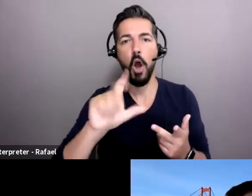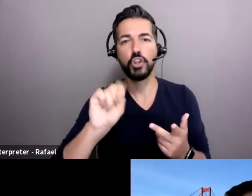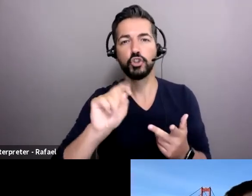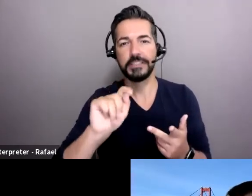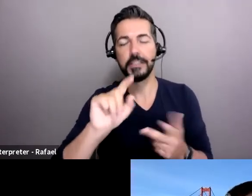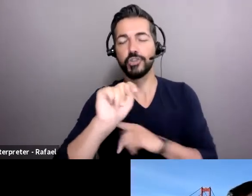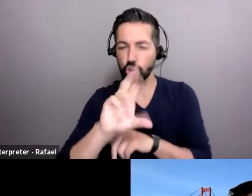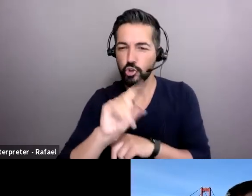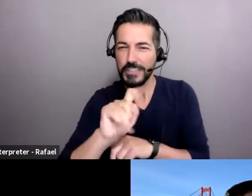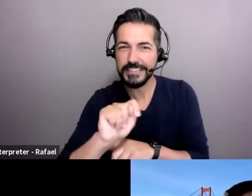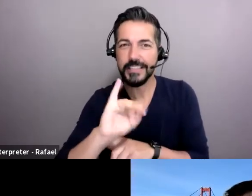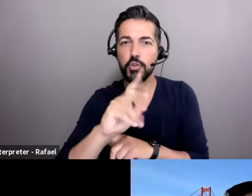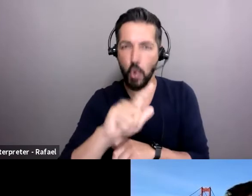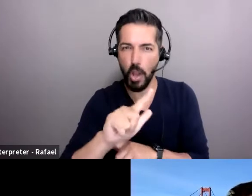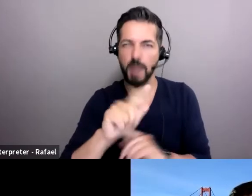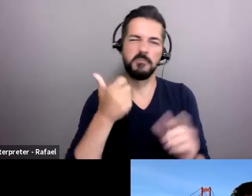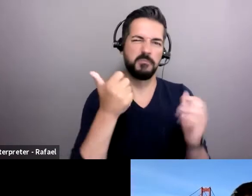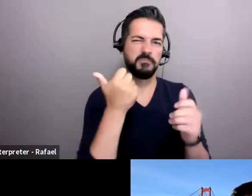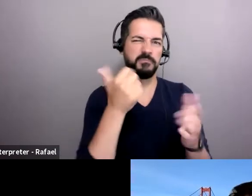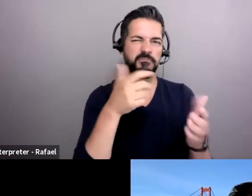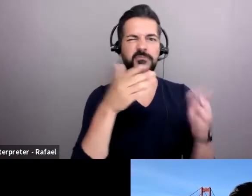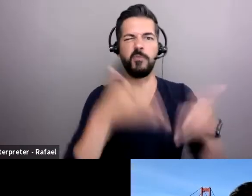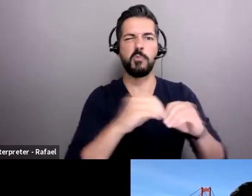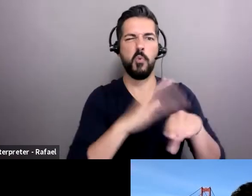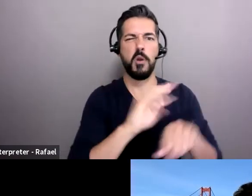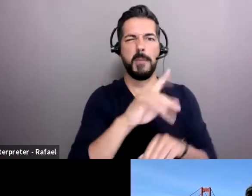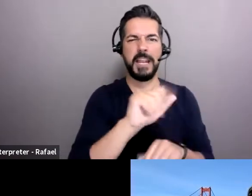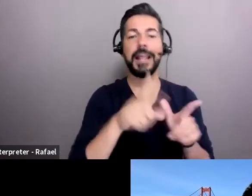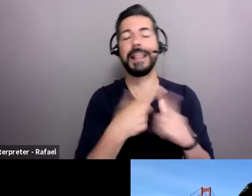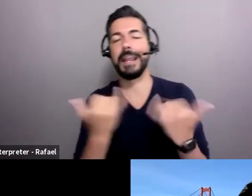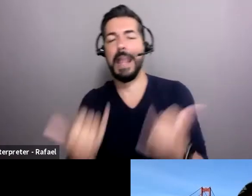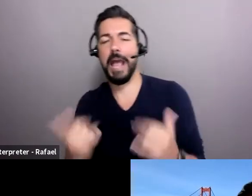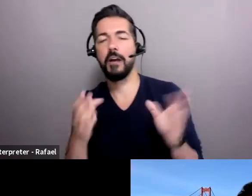And then lately I've gone more in house to the B2B side.